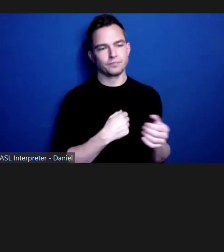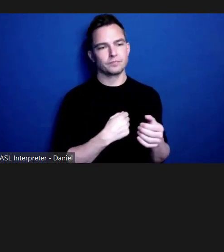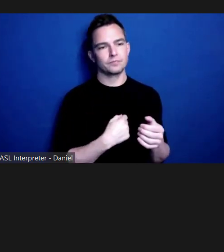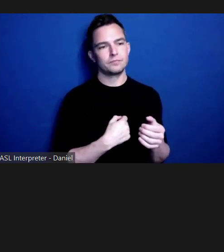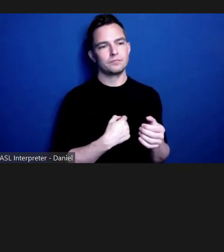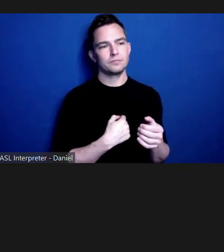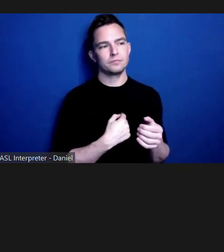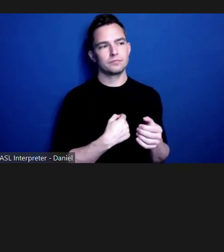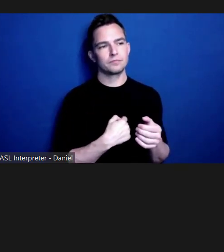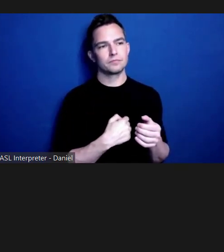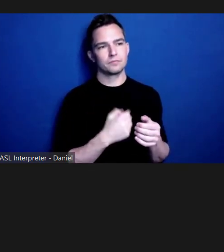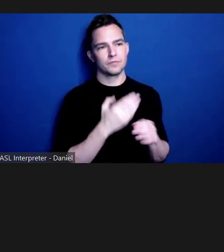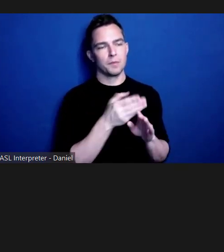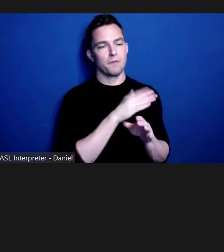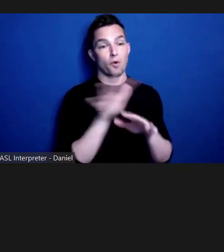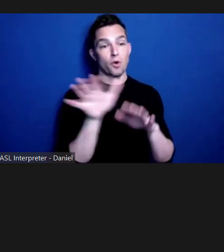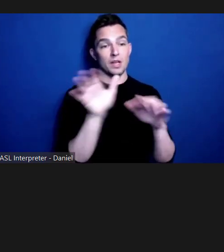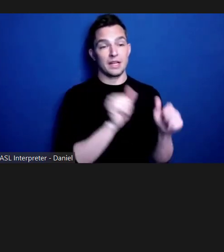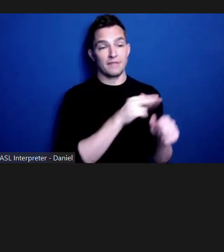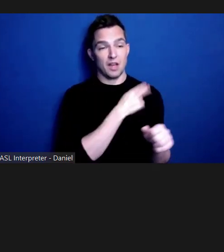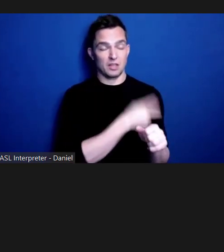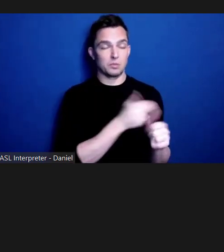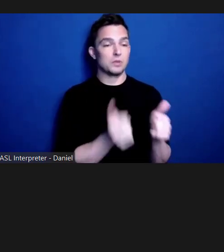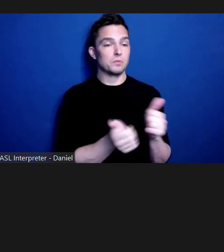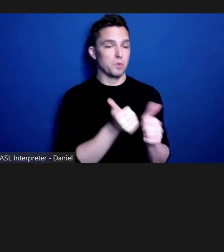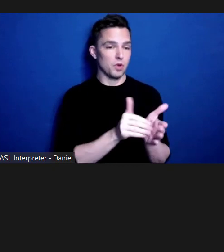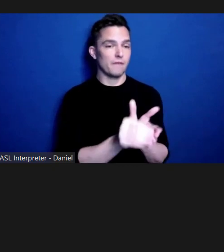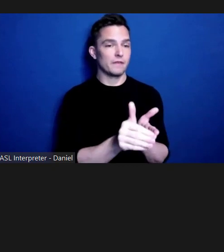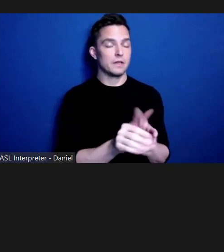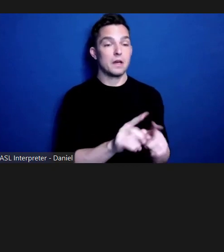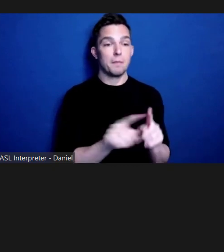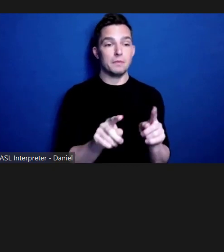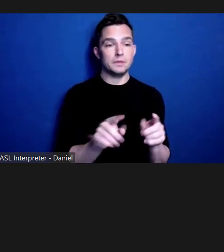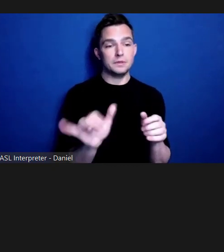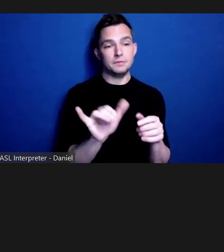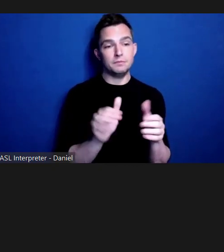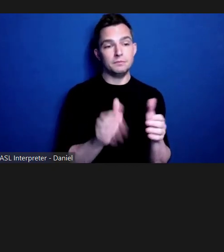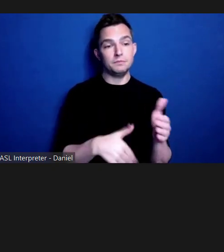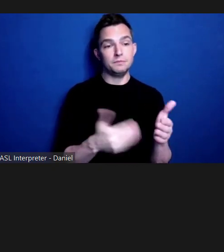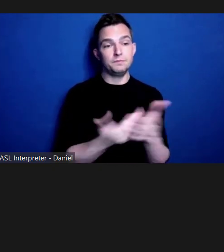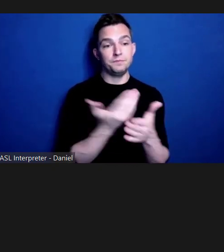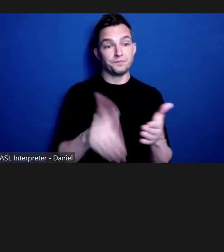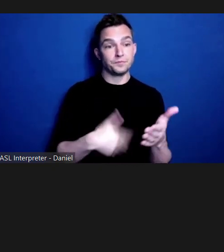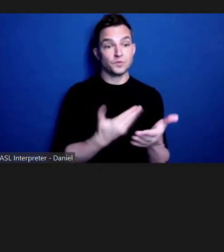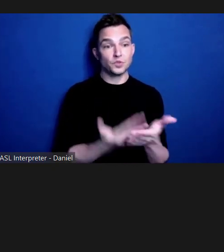But screening at the newborn period isn't enough, because the